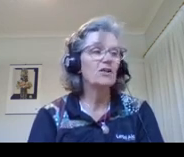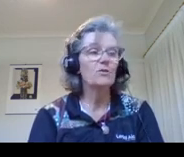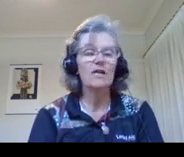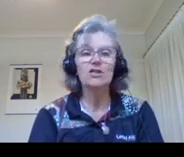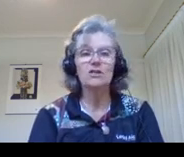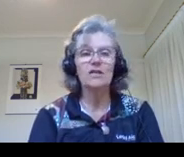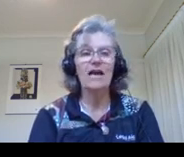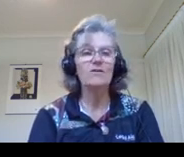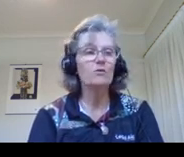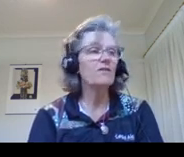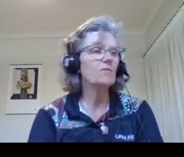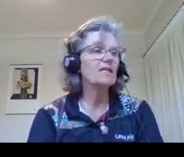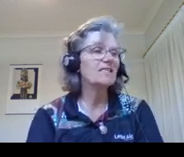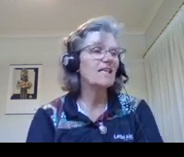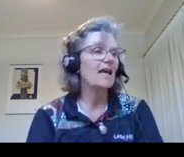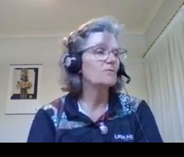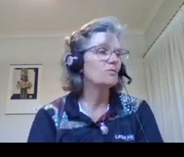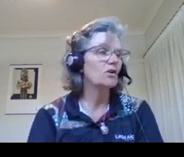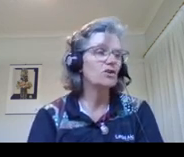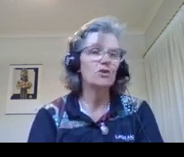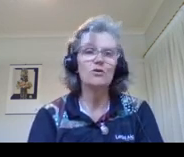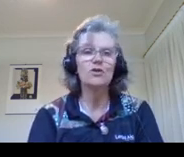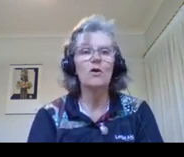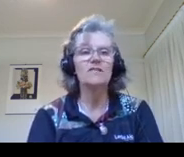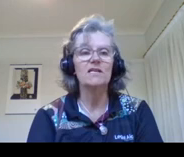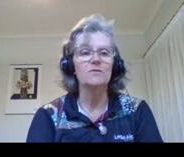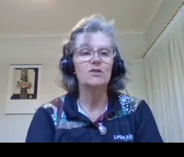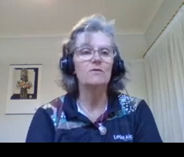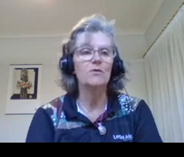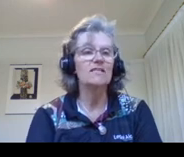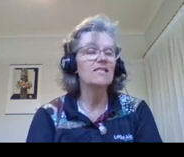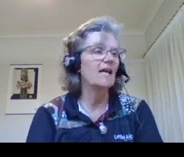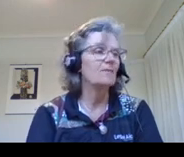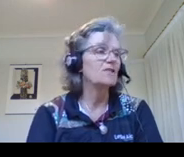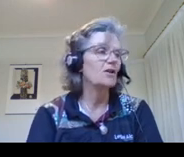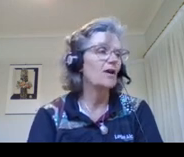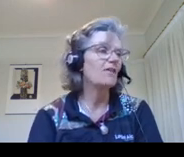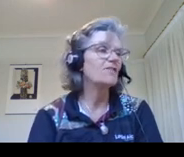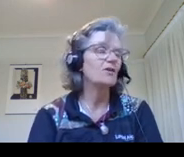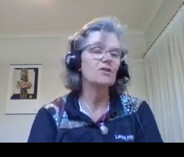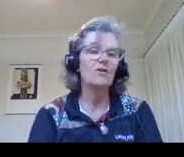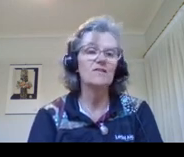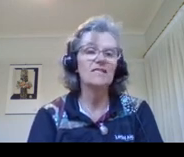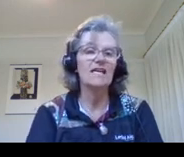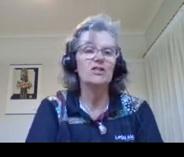question have you ever been scammed or what's your top tip to avoid scams so have those conversations